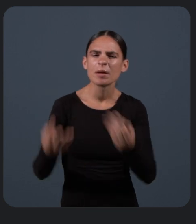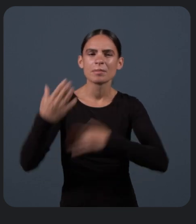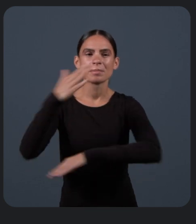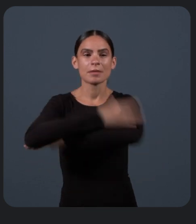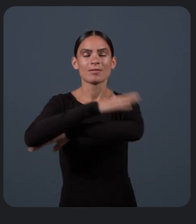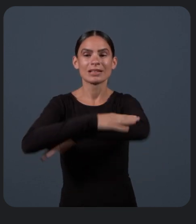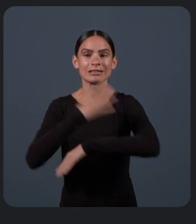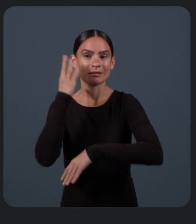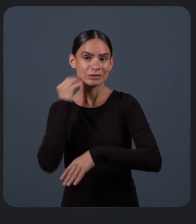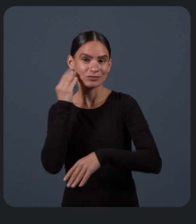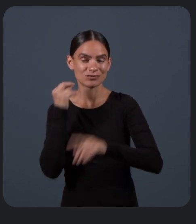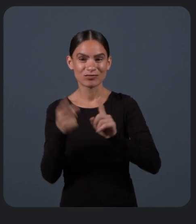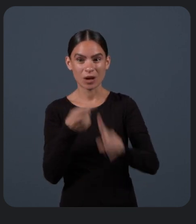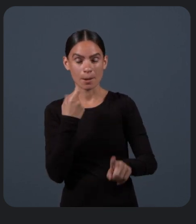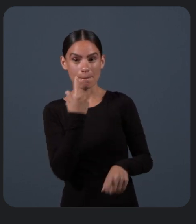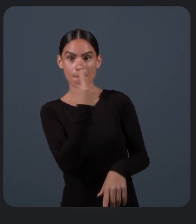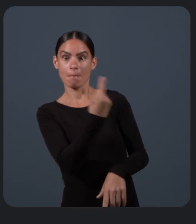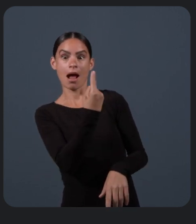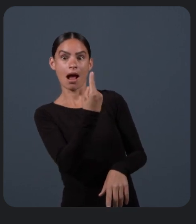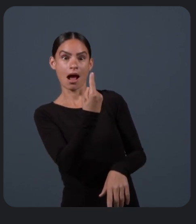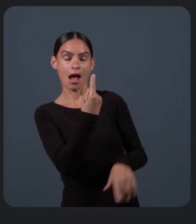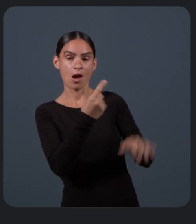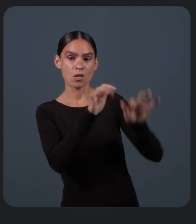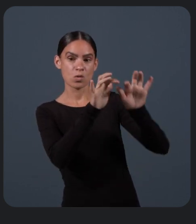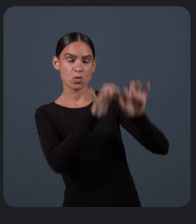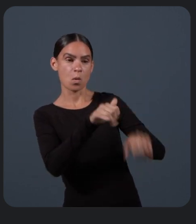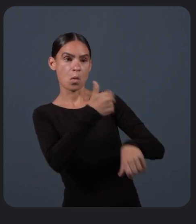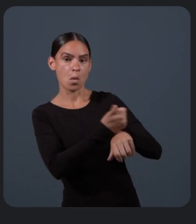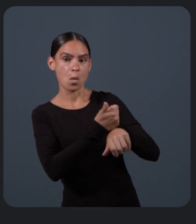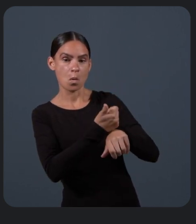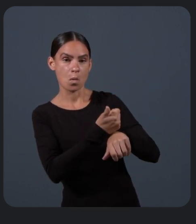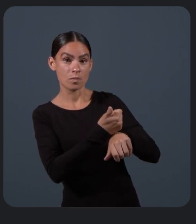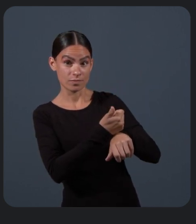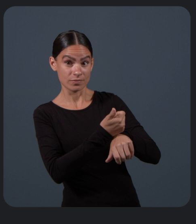experiences from a single code base.